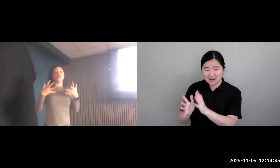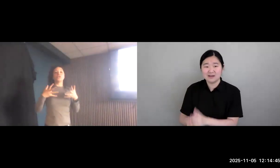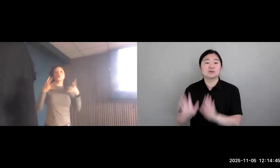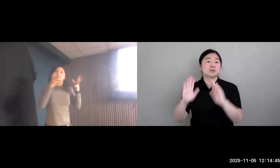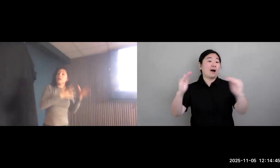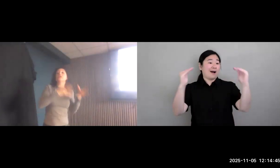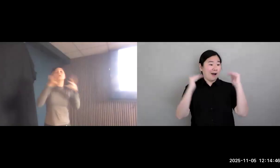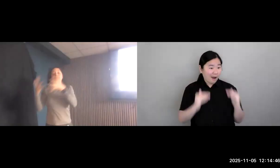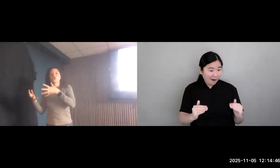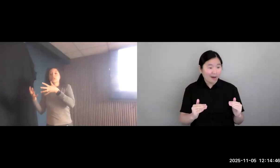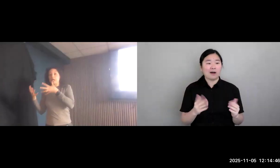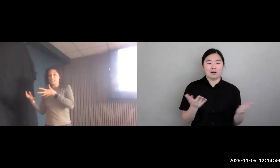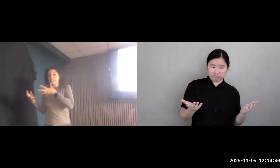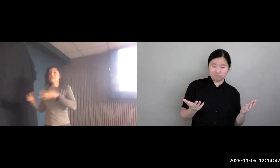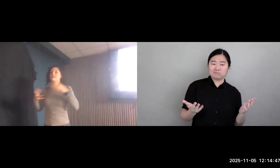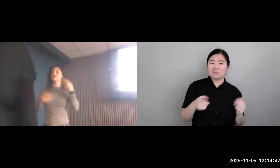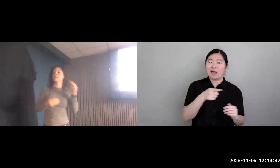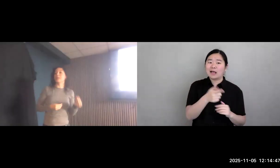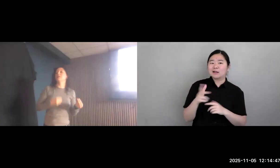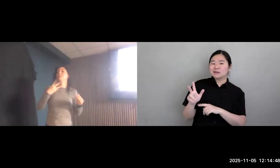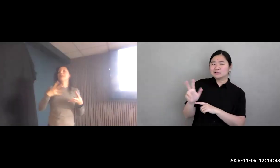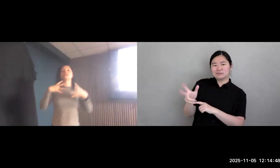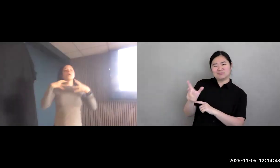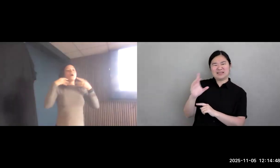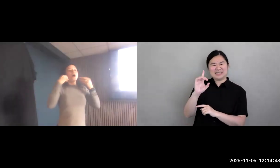So, these are partly conventional life signs that depict